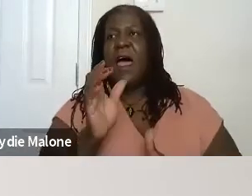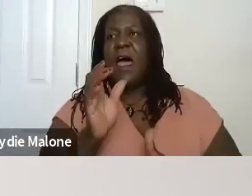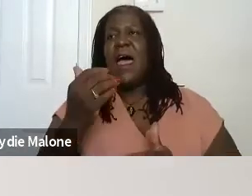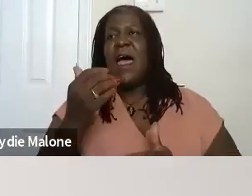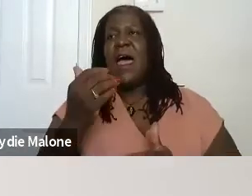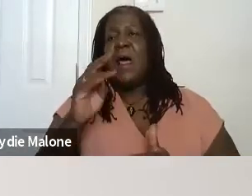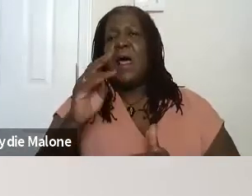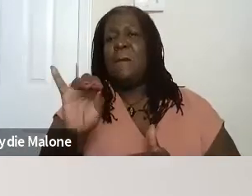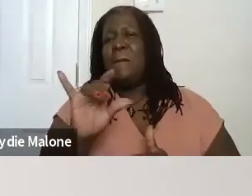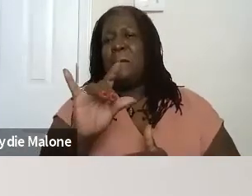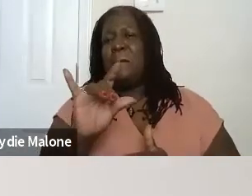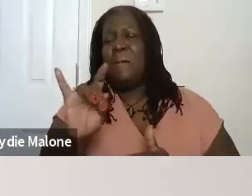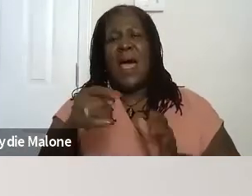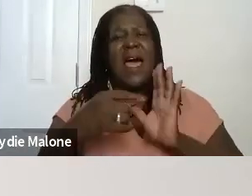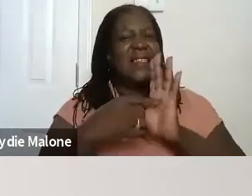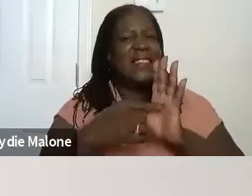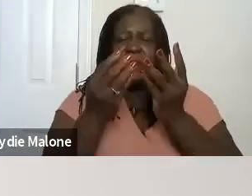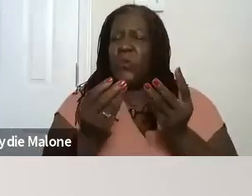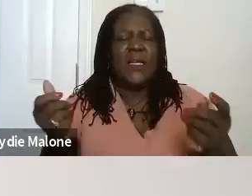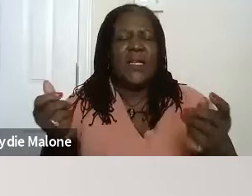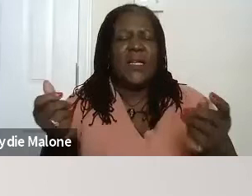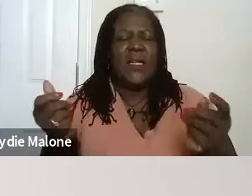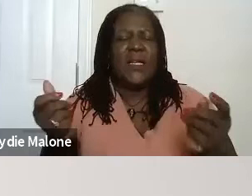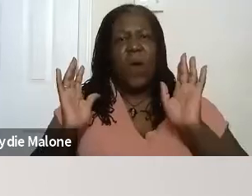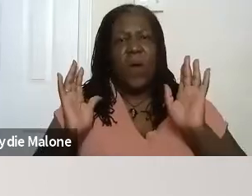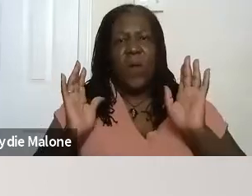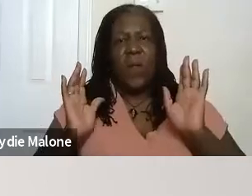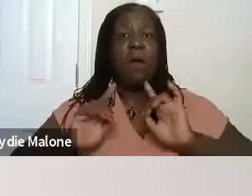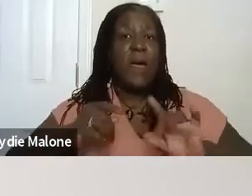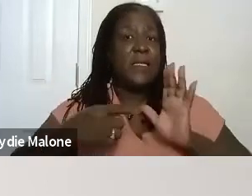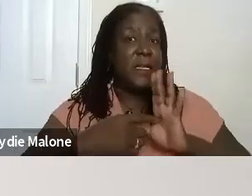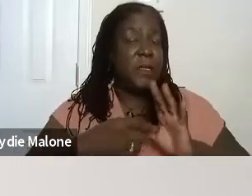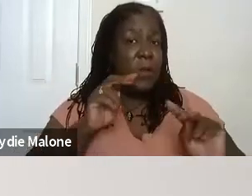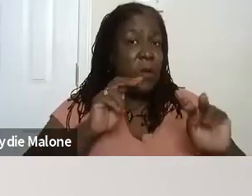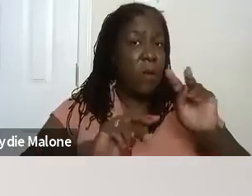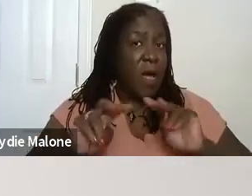their own. Symptoms you would watch for after a vaccination would be shortness of breath,